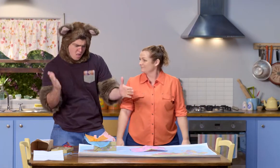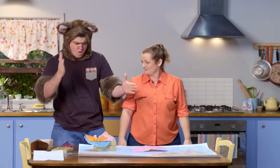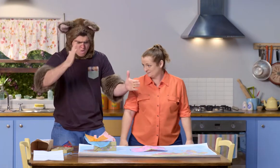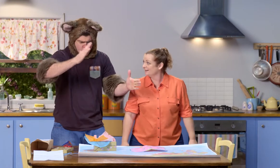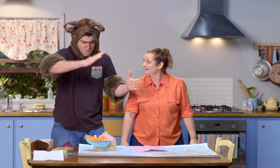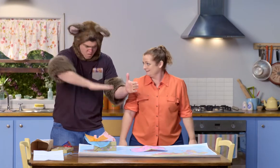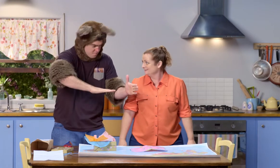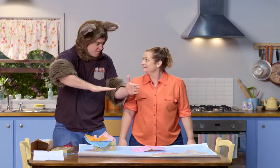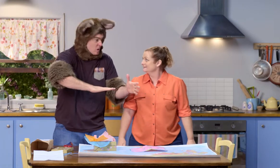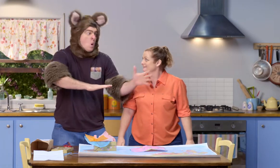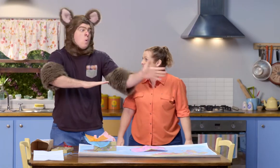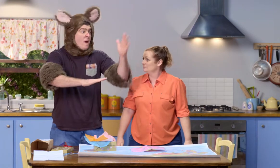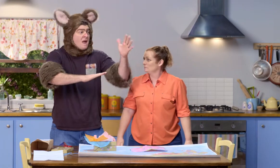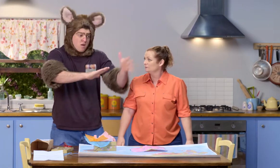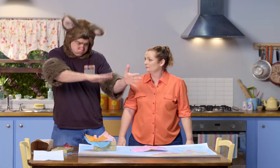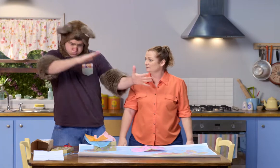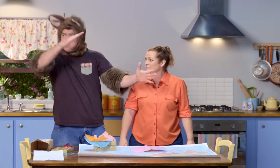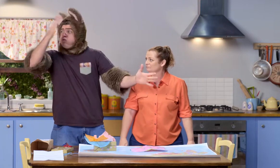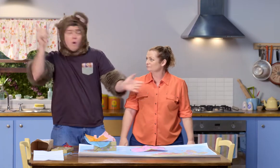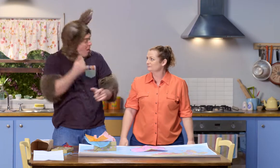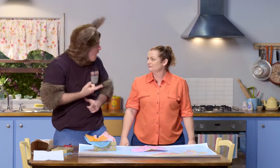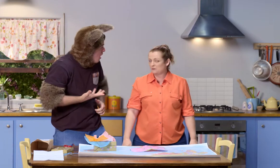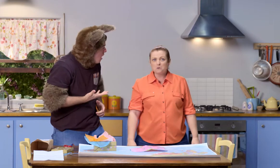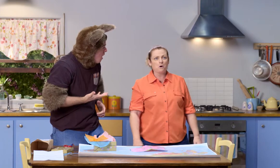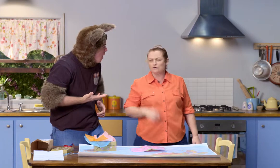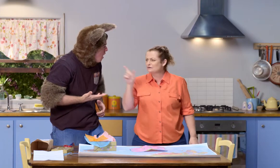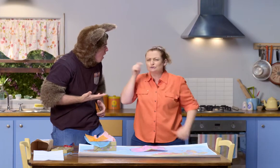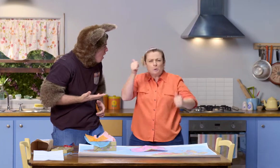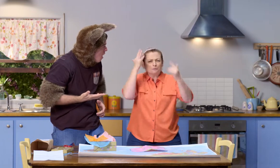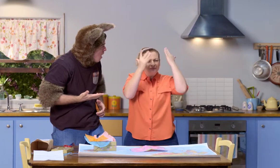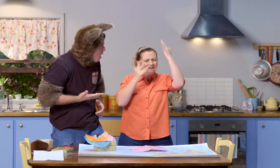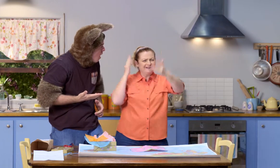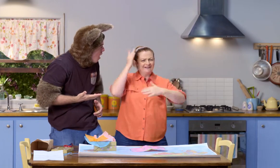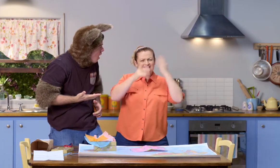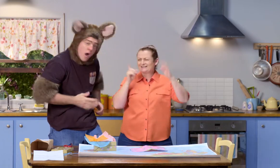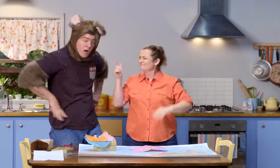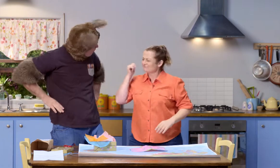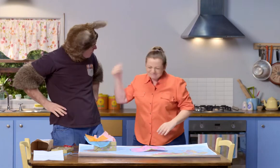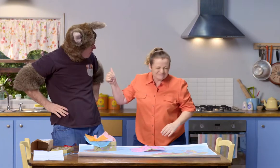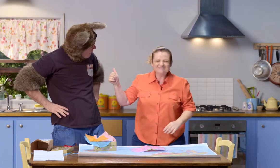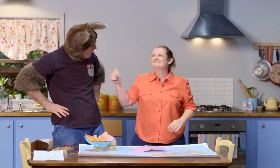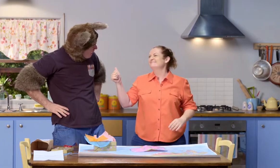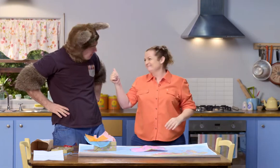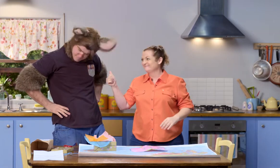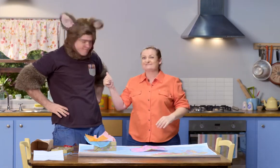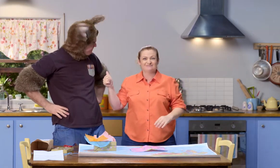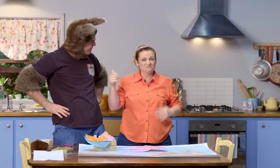On top of the water? But wouldn't the wind blow it away? Oh, that is good thinking, Possum. Yep!